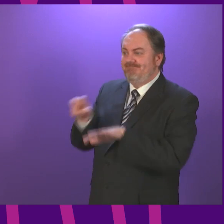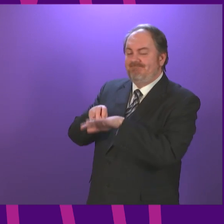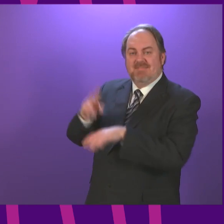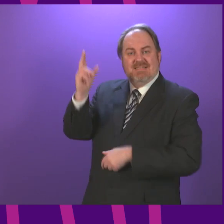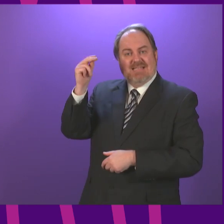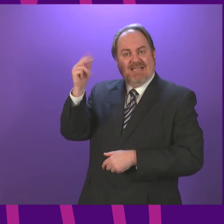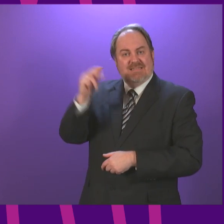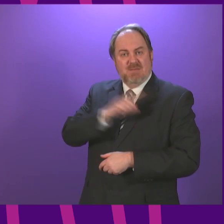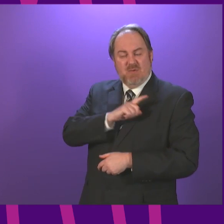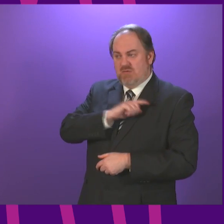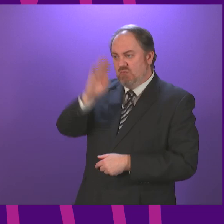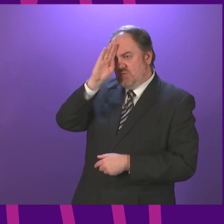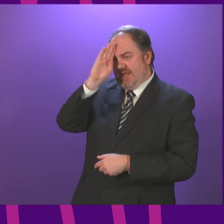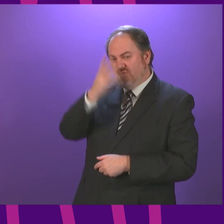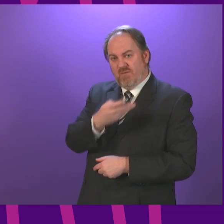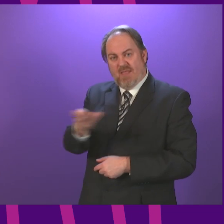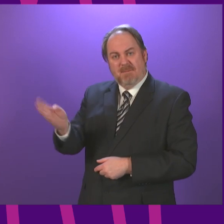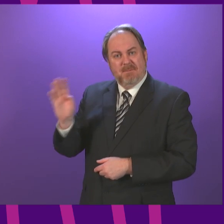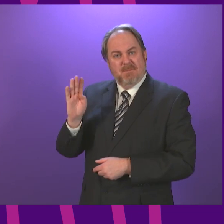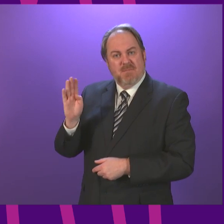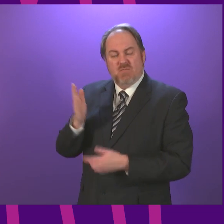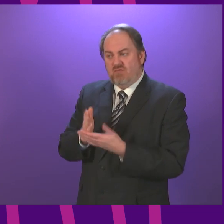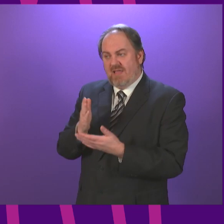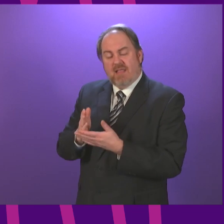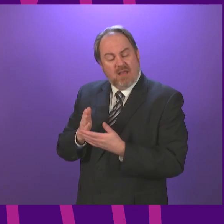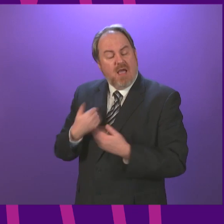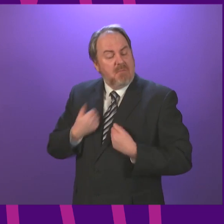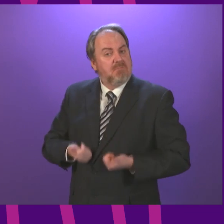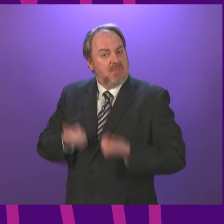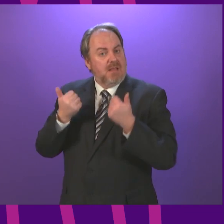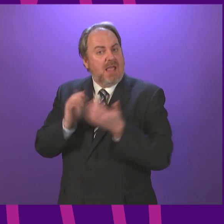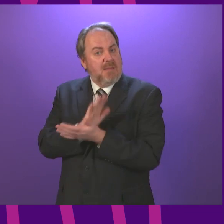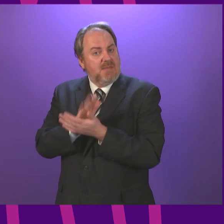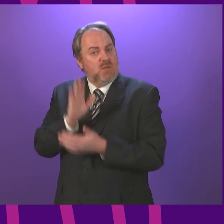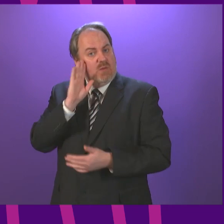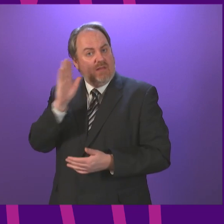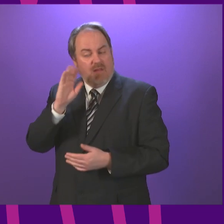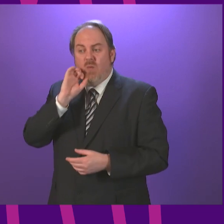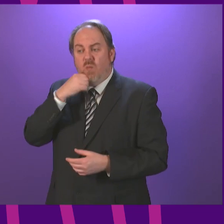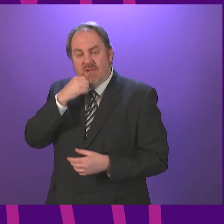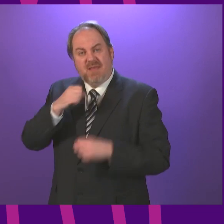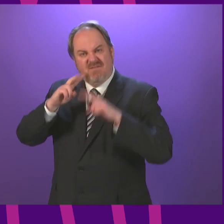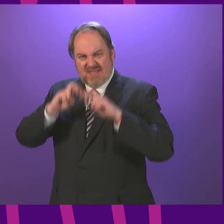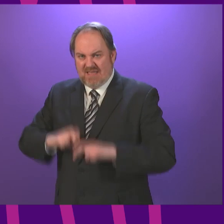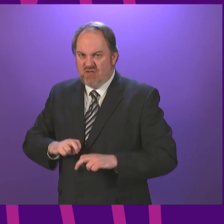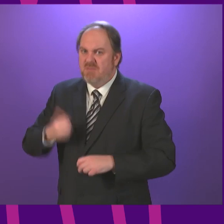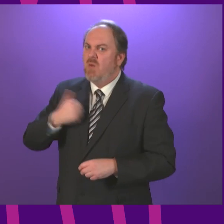Although I welcome what is happening, I want more to be done, and I hope that that point is raised